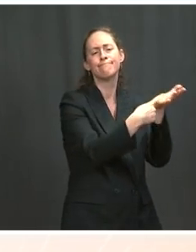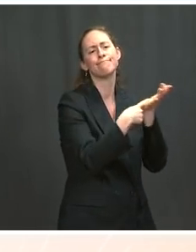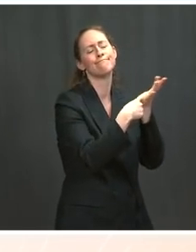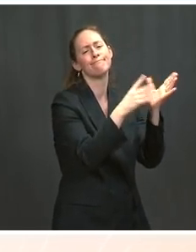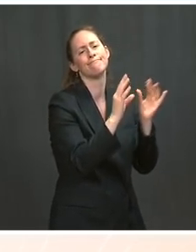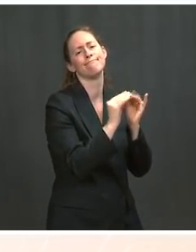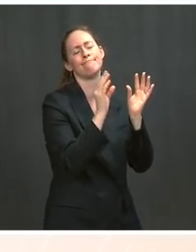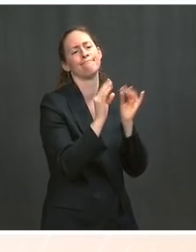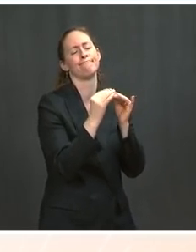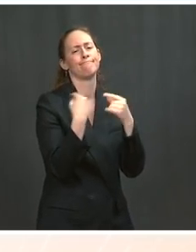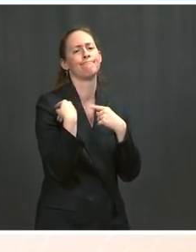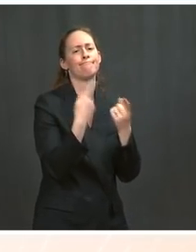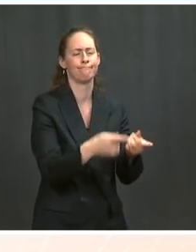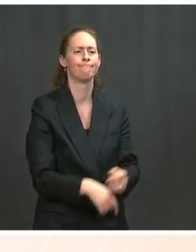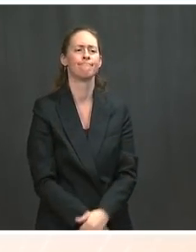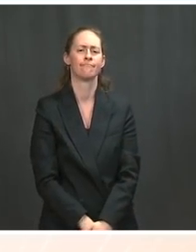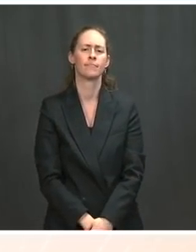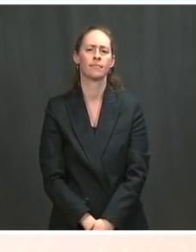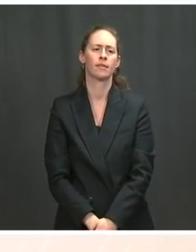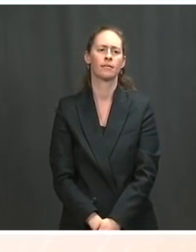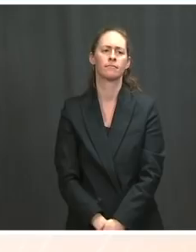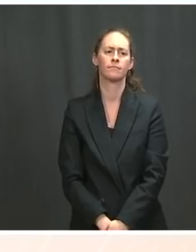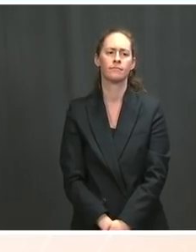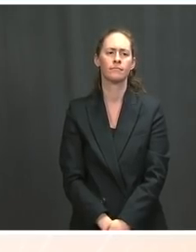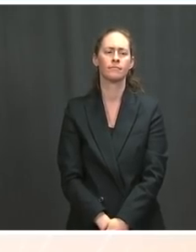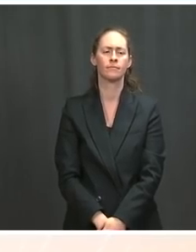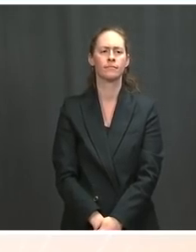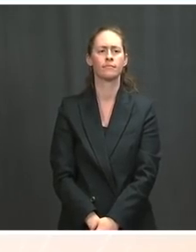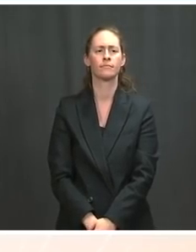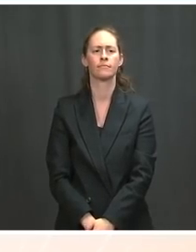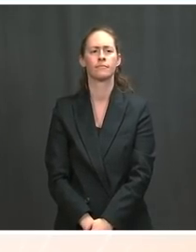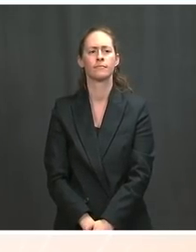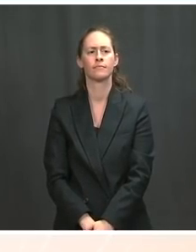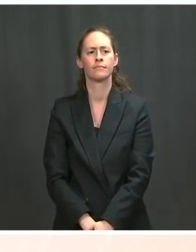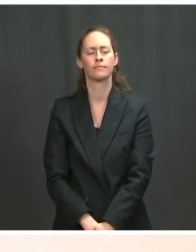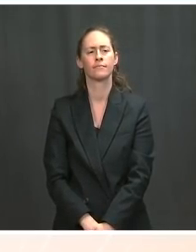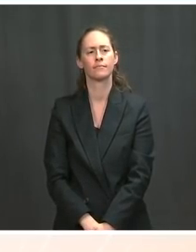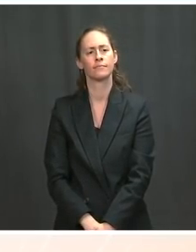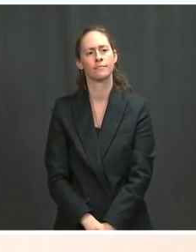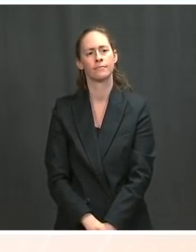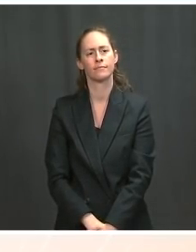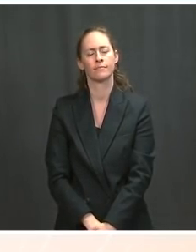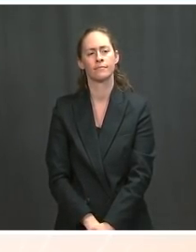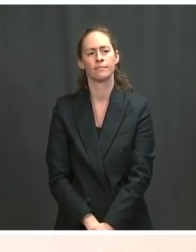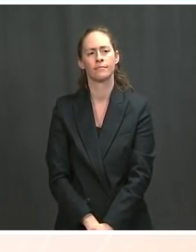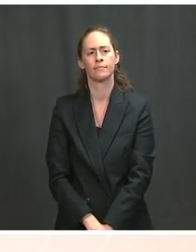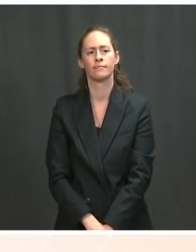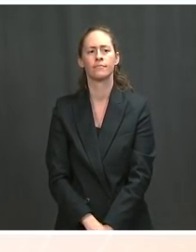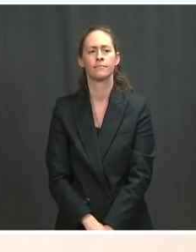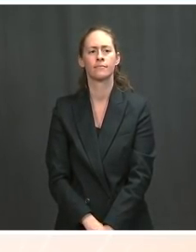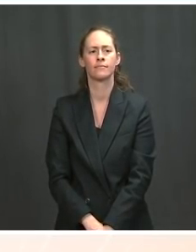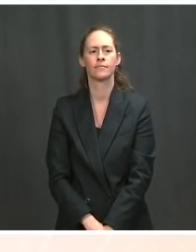has been understandably about how we've used that or how we've raised the Iran negotiations. And that's of -- obviously, keeping them abreast of that